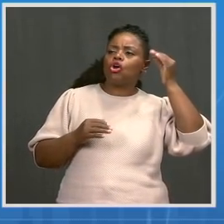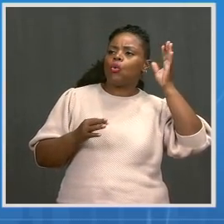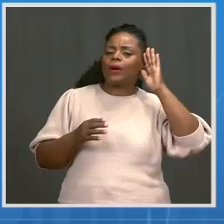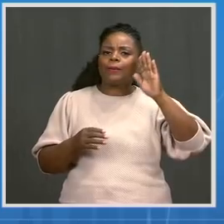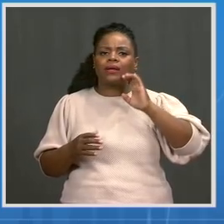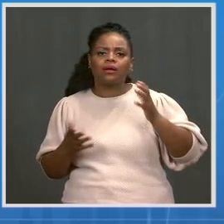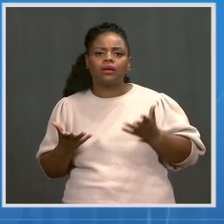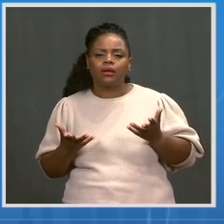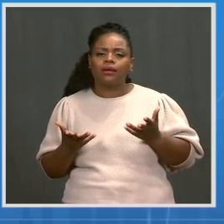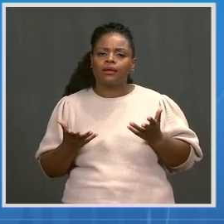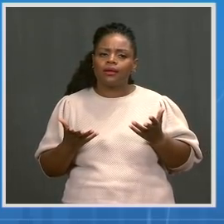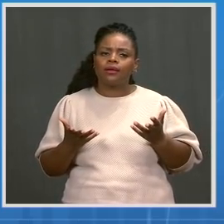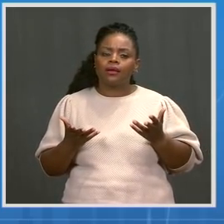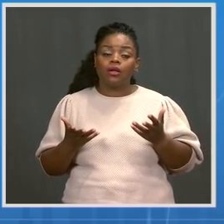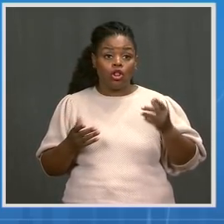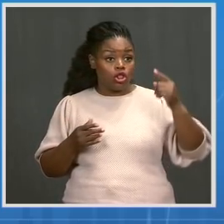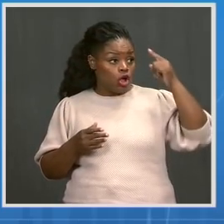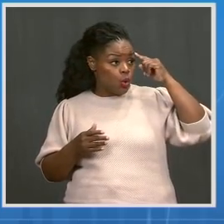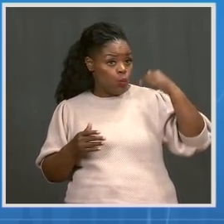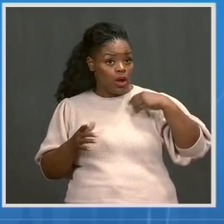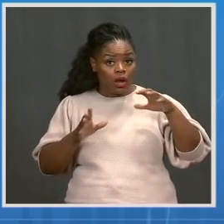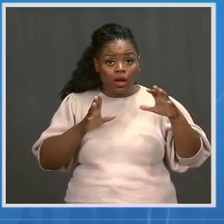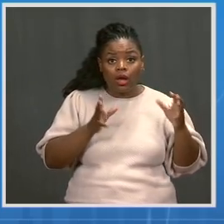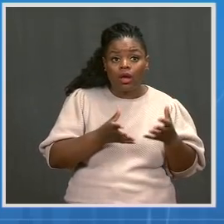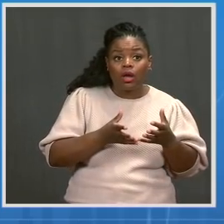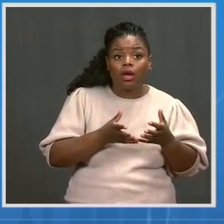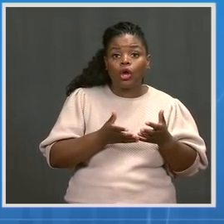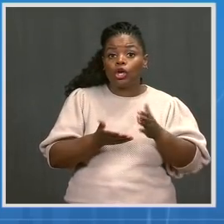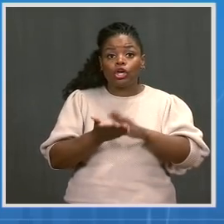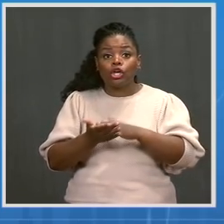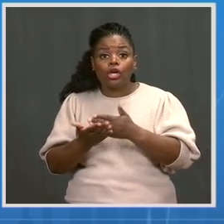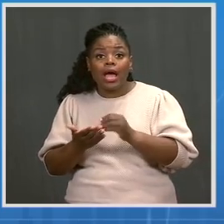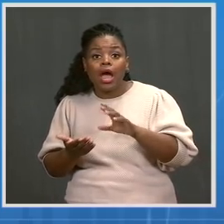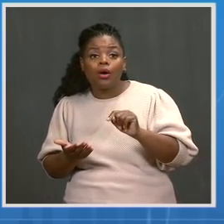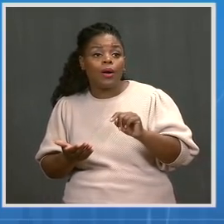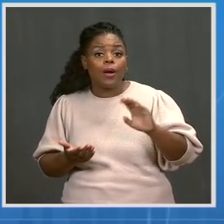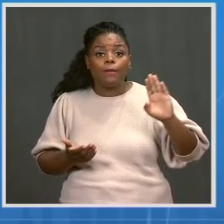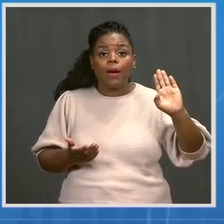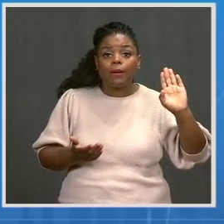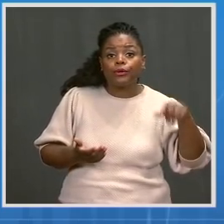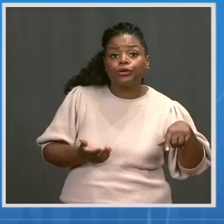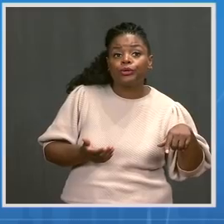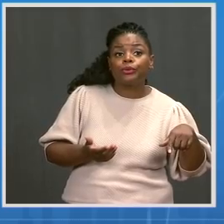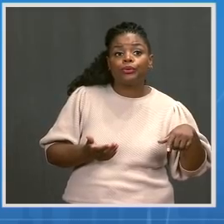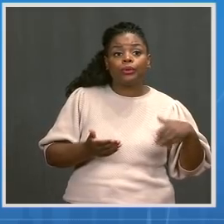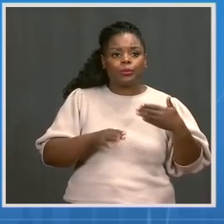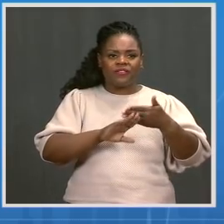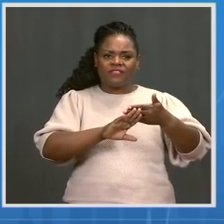have barbecues again if they were vaccinated. We are finding now, given the progress we've made thanks to the hard work of people all over this country,